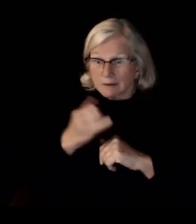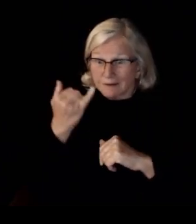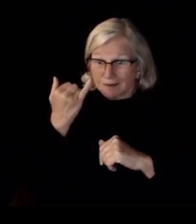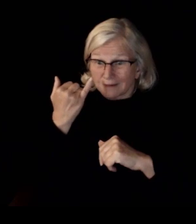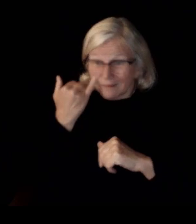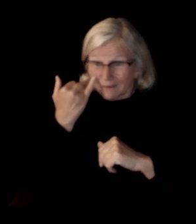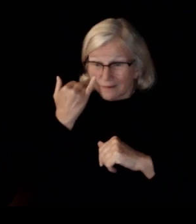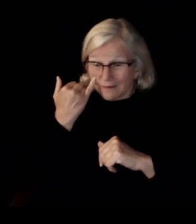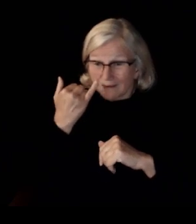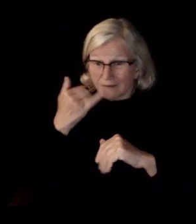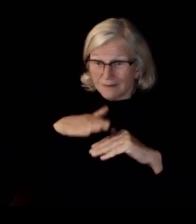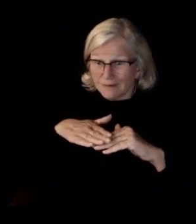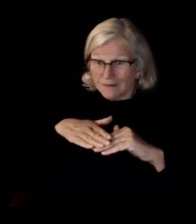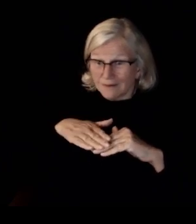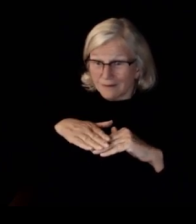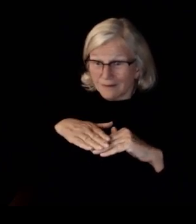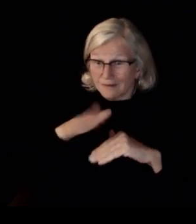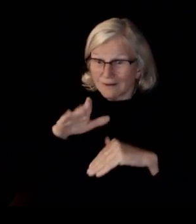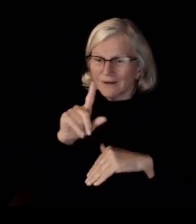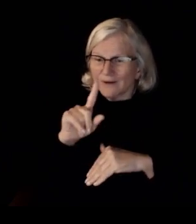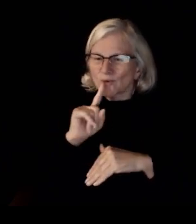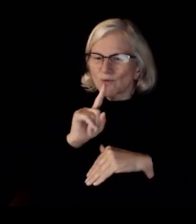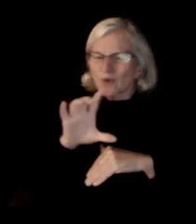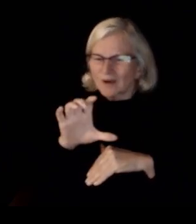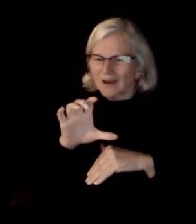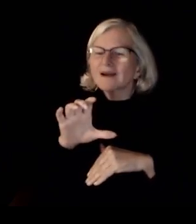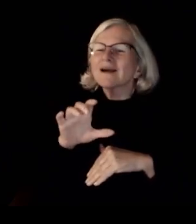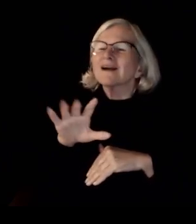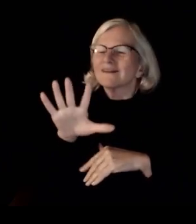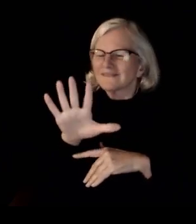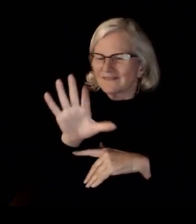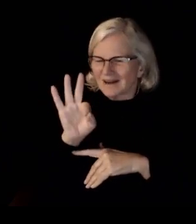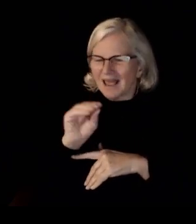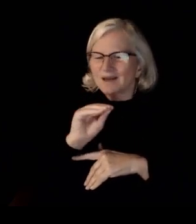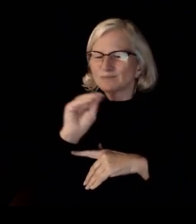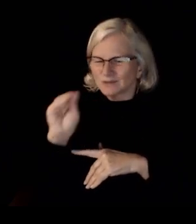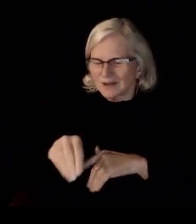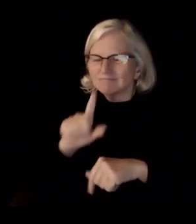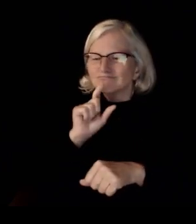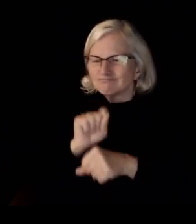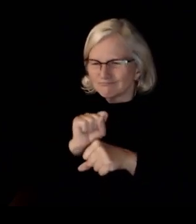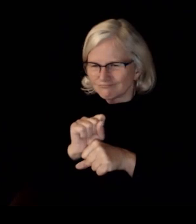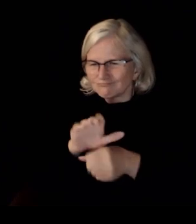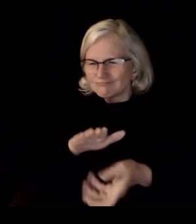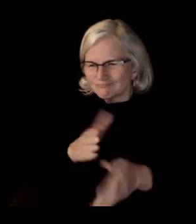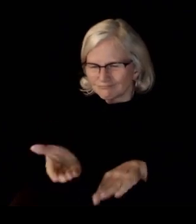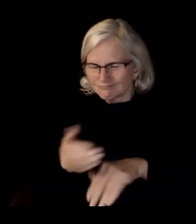so it's quite variable. It's less than one percent for all the ages up through 50, and